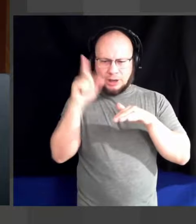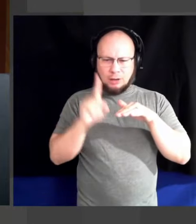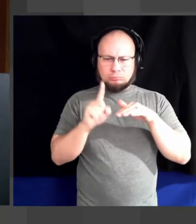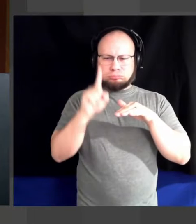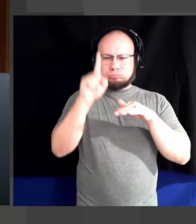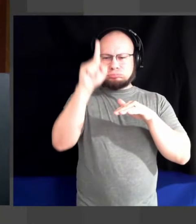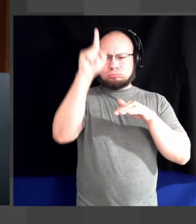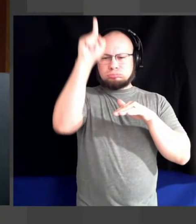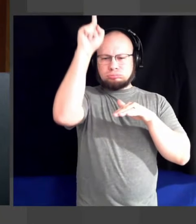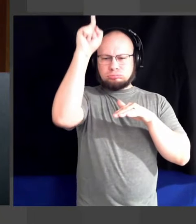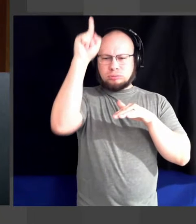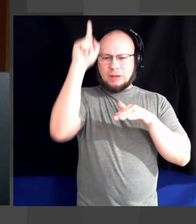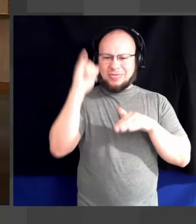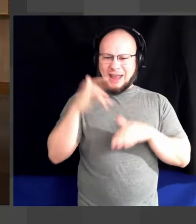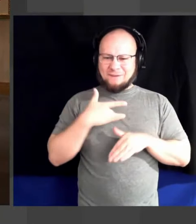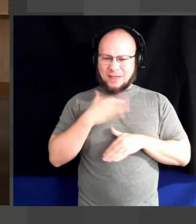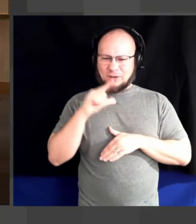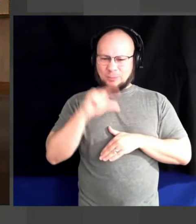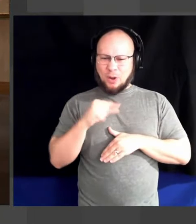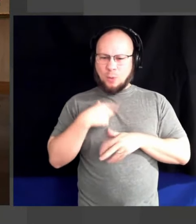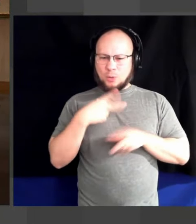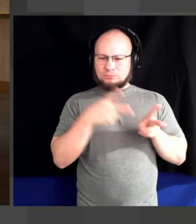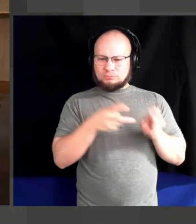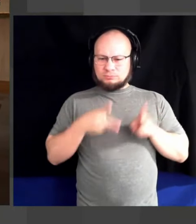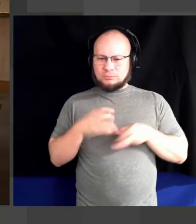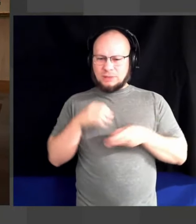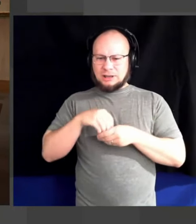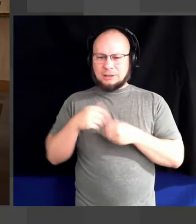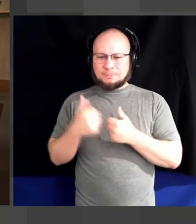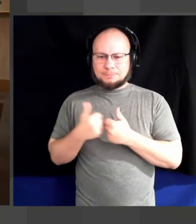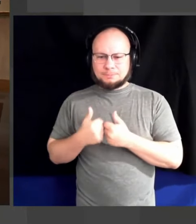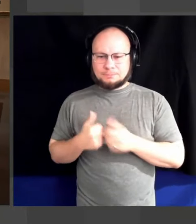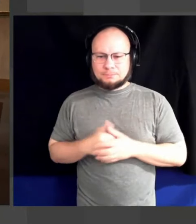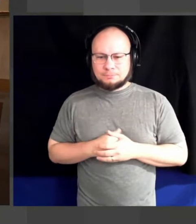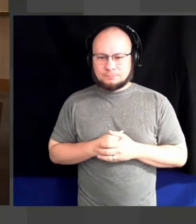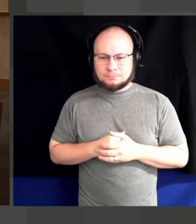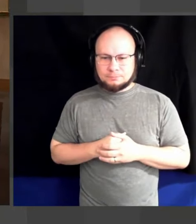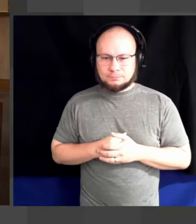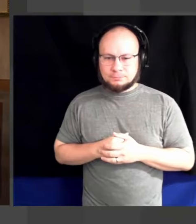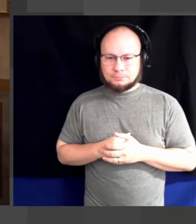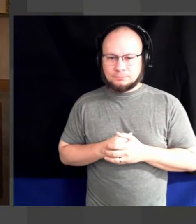YOU SEE THE BOTTOM OF THE TREES BECAUSE THE VEGETATION IS SO BIG